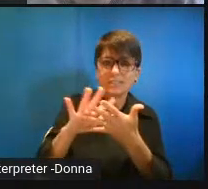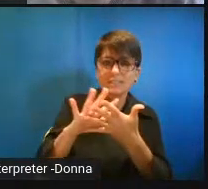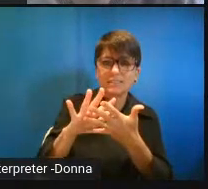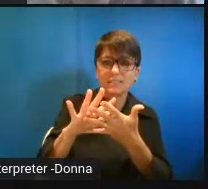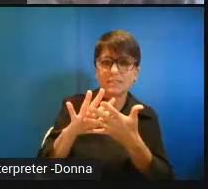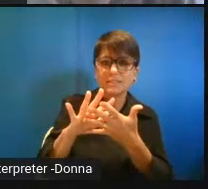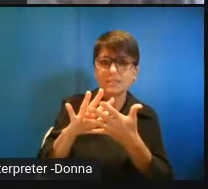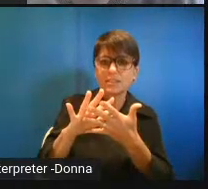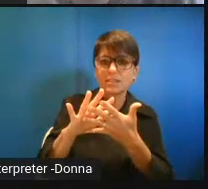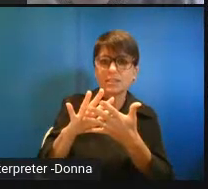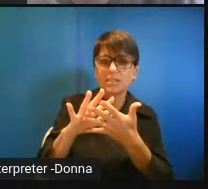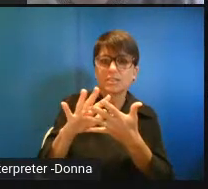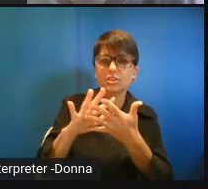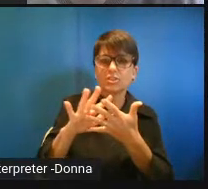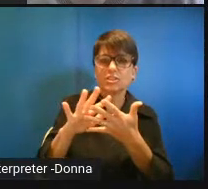the chat that accessibility is a verb, it does not stop.